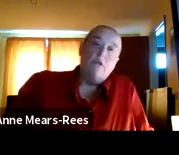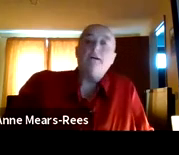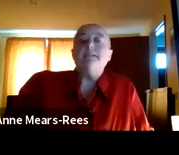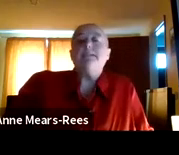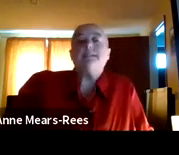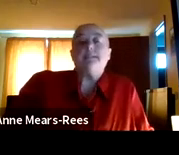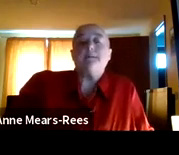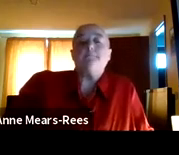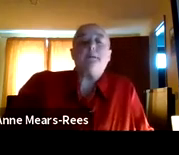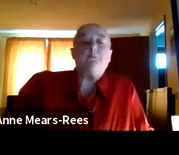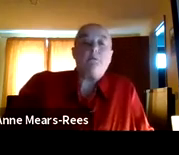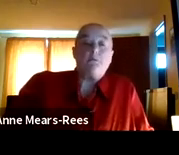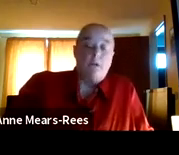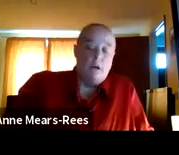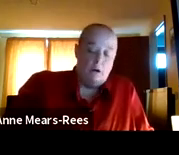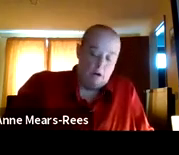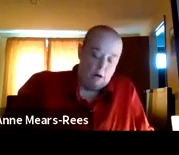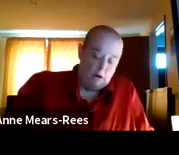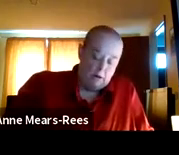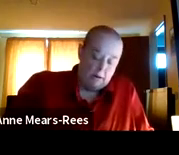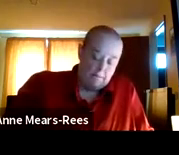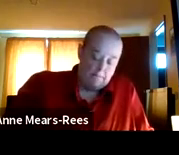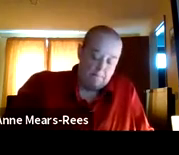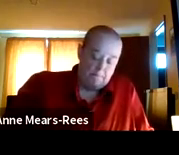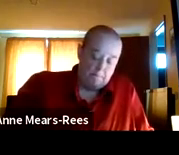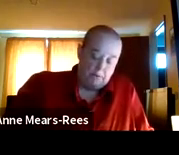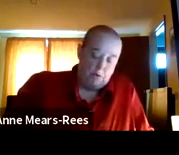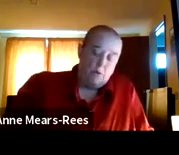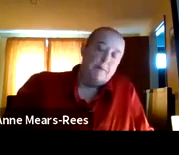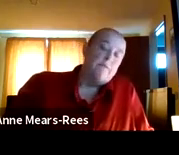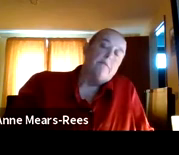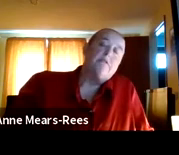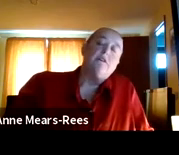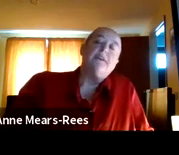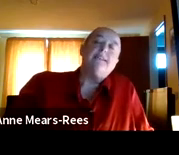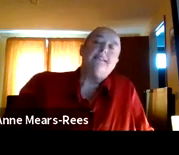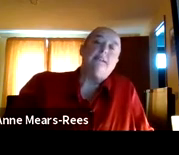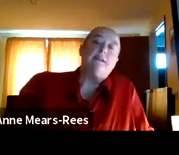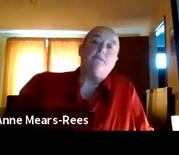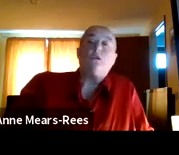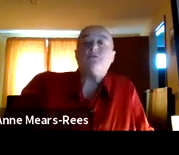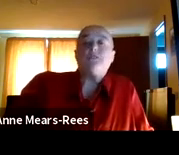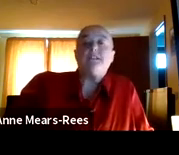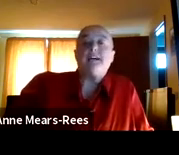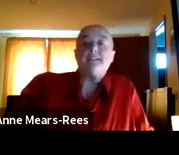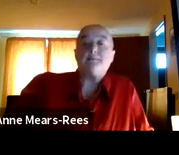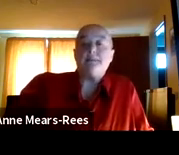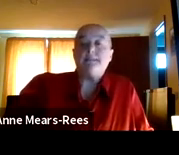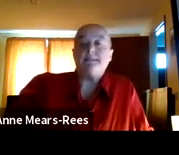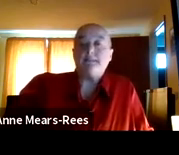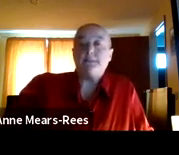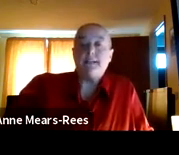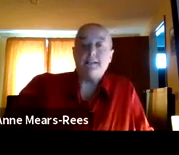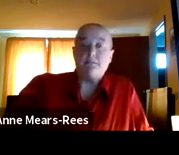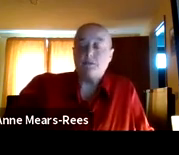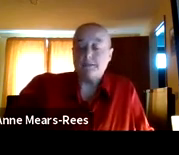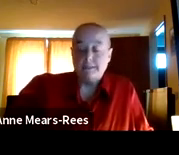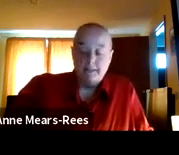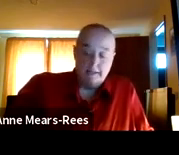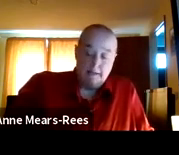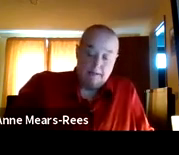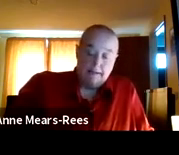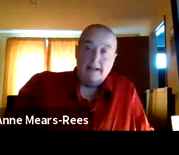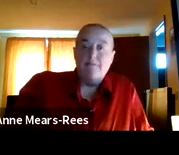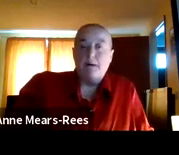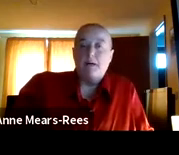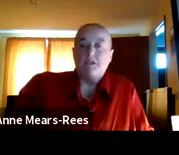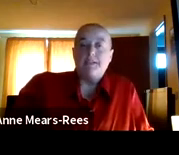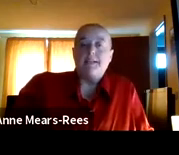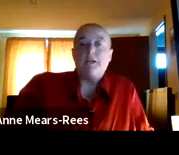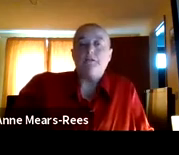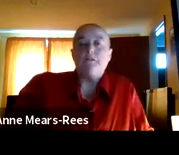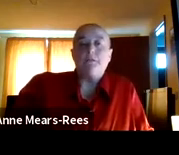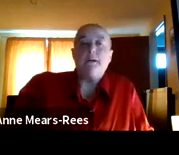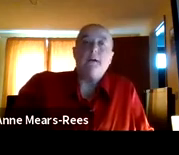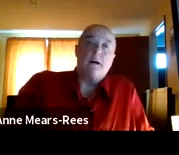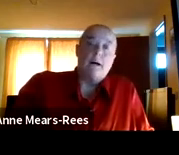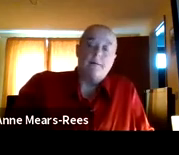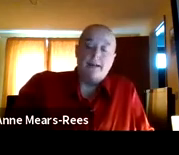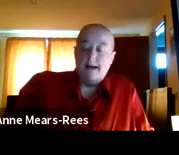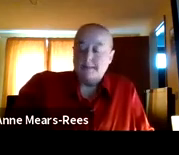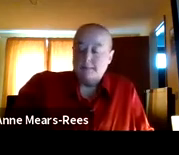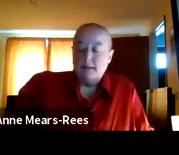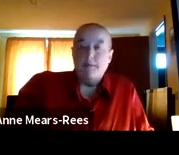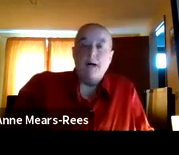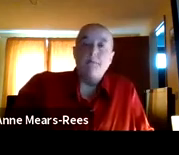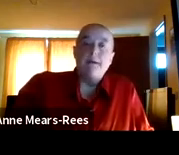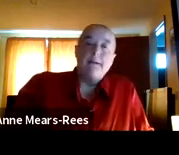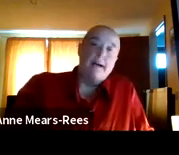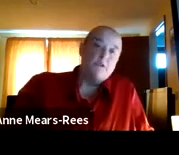Anne Mears-Rees: for no good reason and without her consent and and during that time and her husband died and and where she was expressing grief, including.